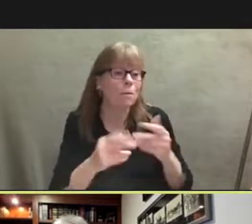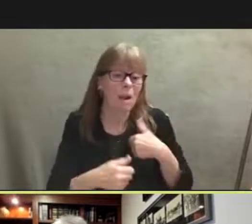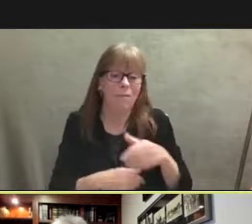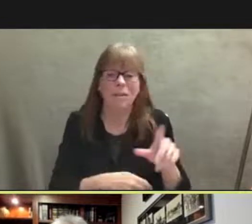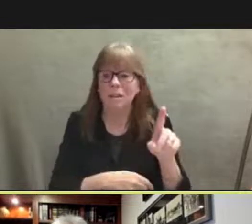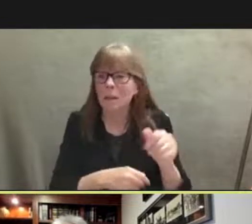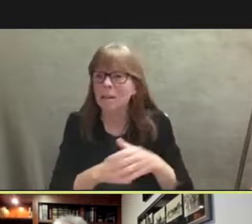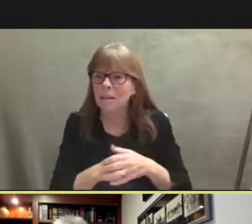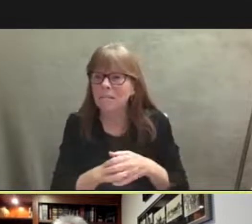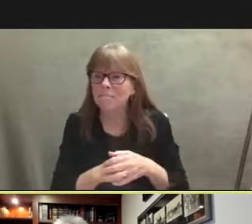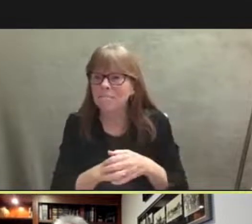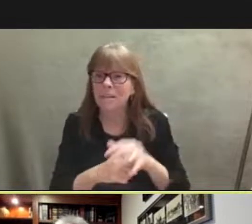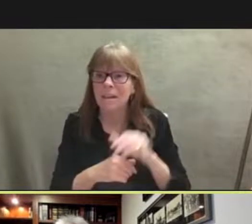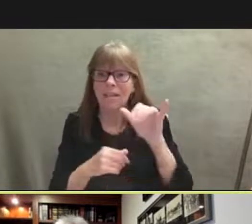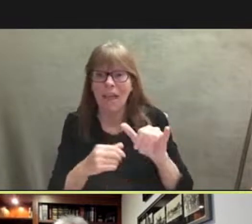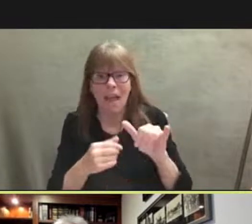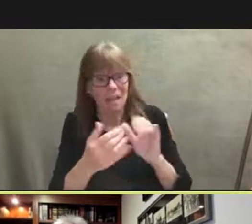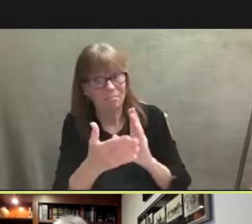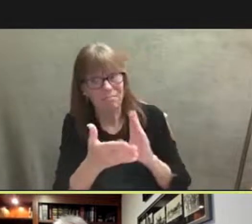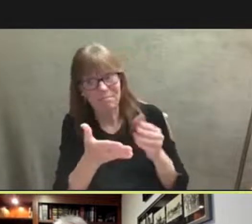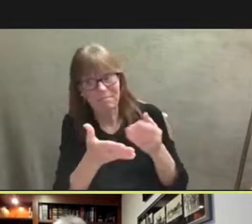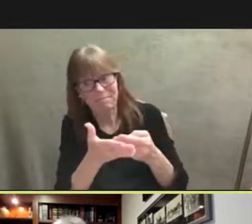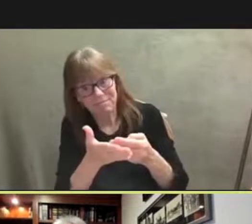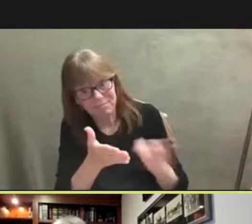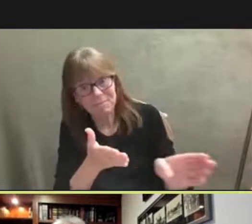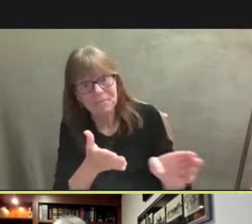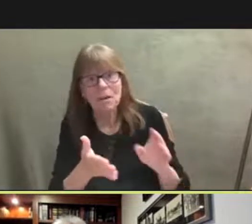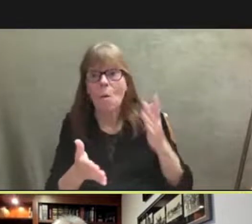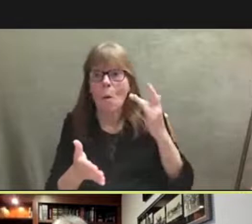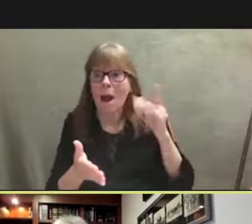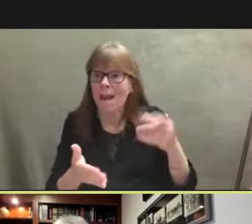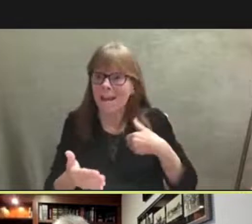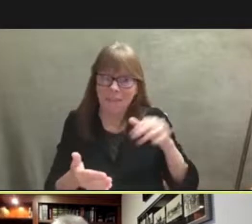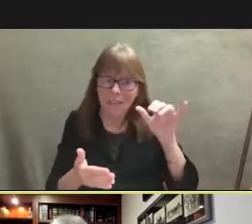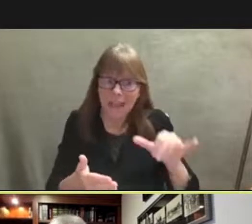That discrimination was solely based on the mere existence of a disability.